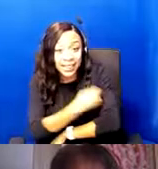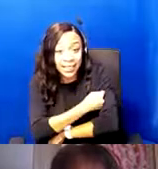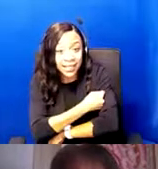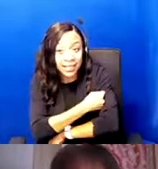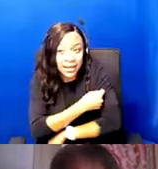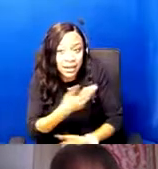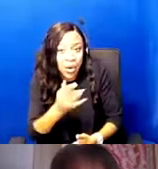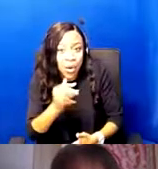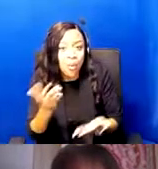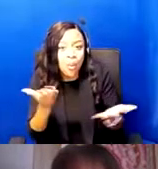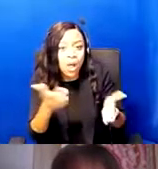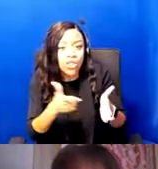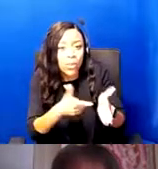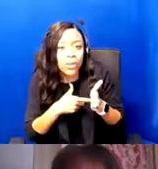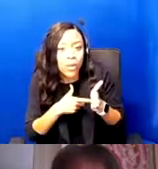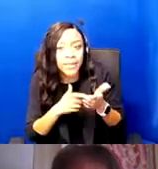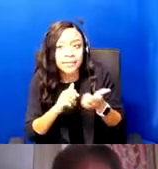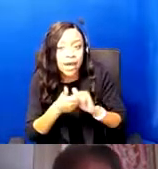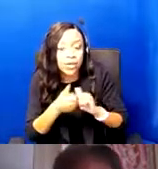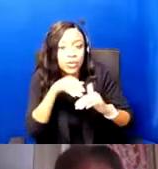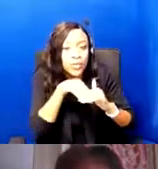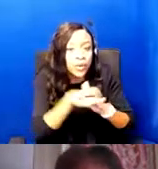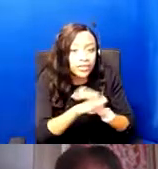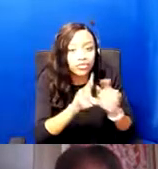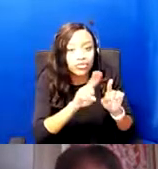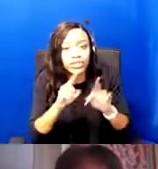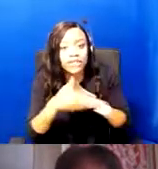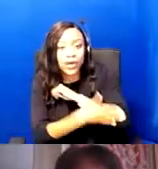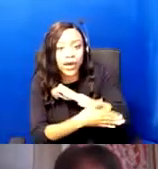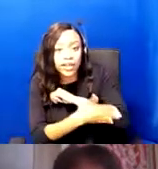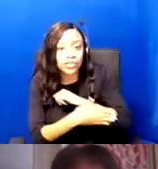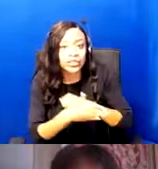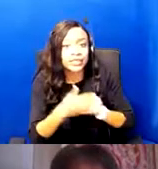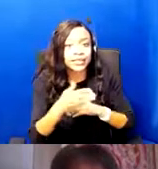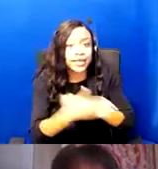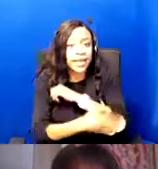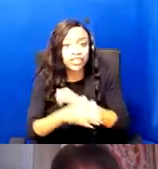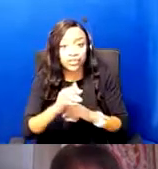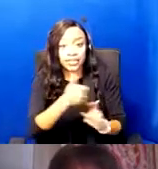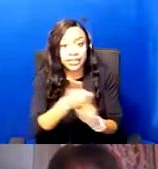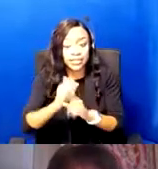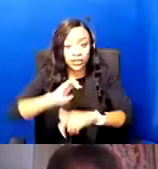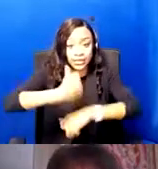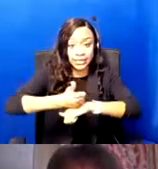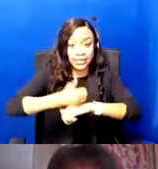in terms of entering the various countries? Everybody may not be vaccinated